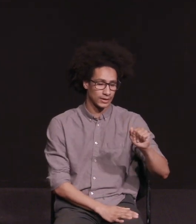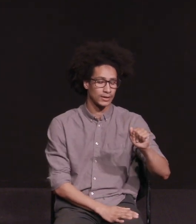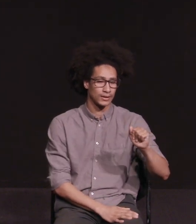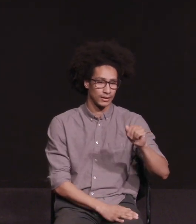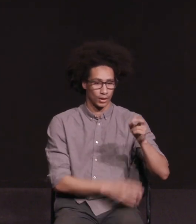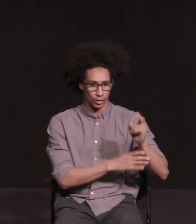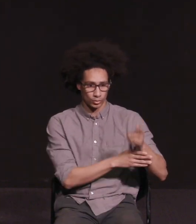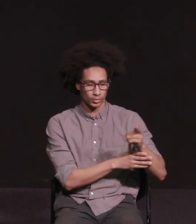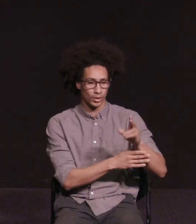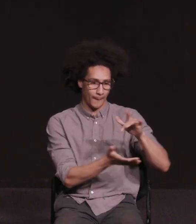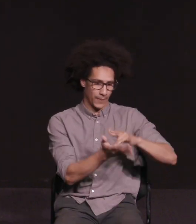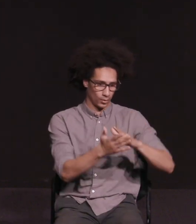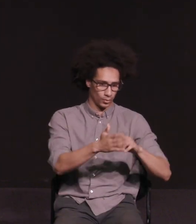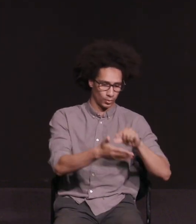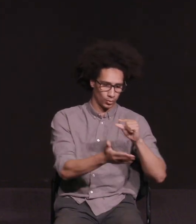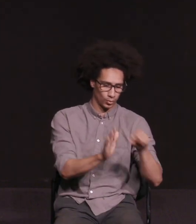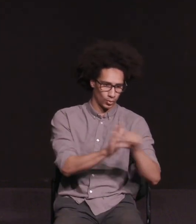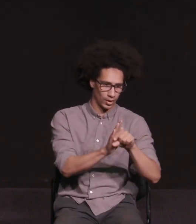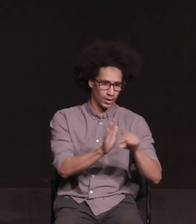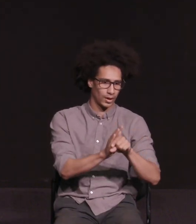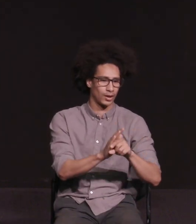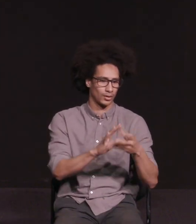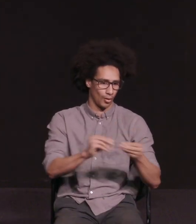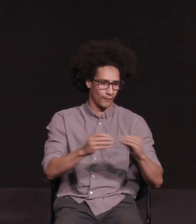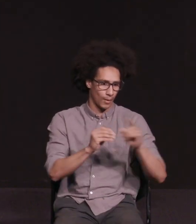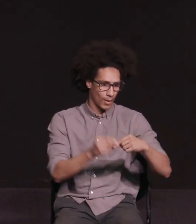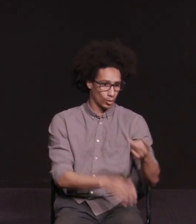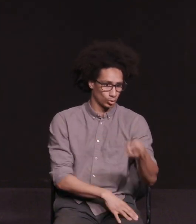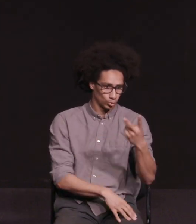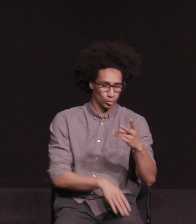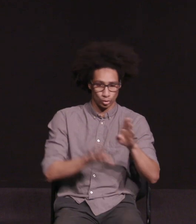middle-grade novel about two enslaved children's escape from